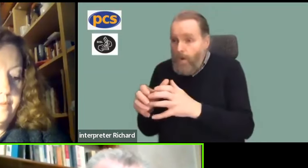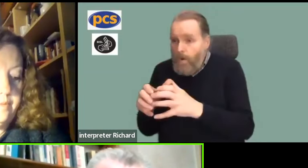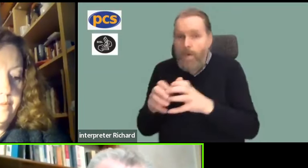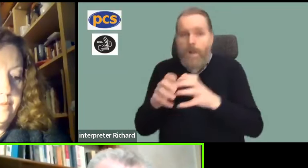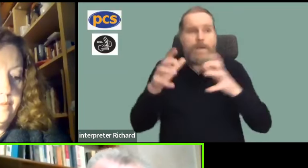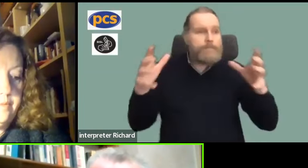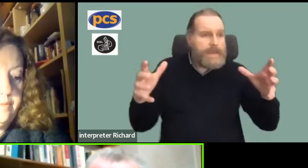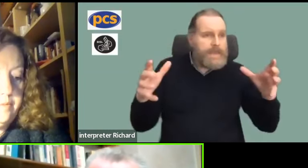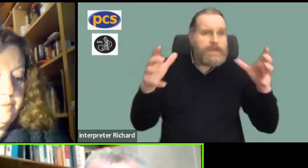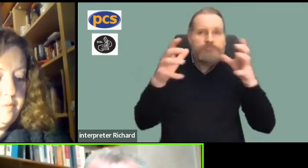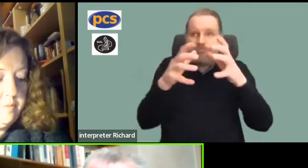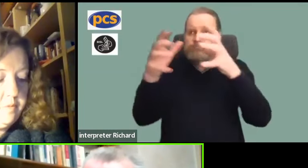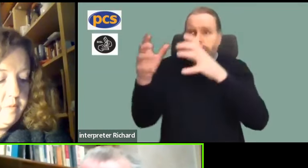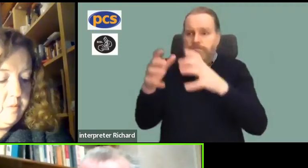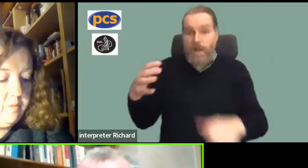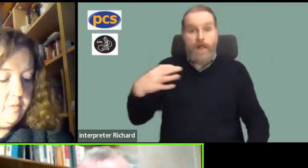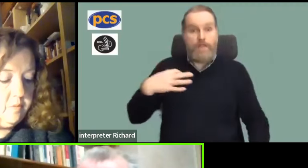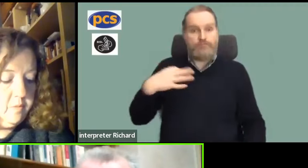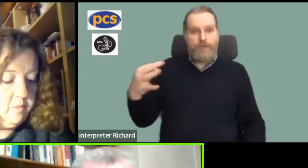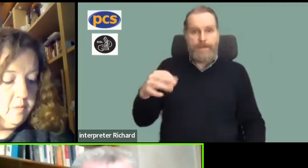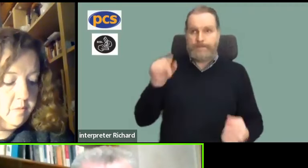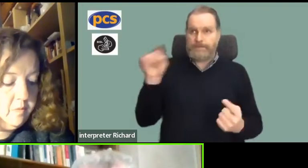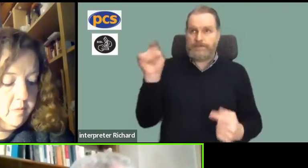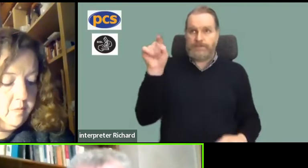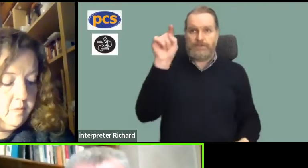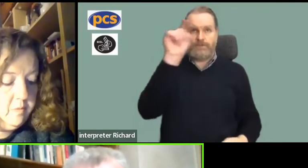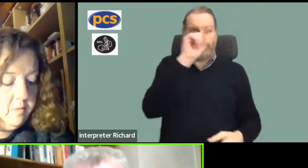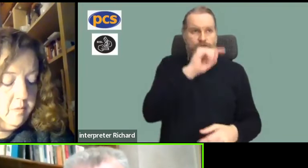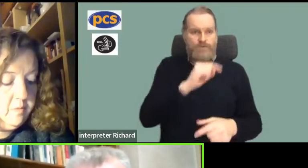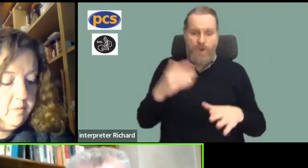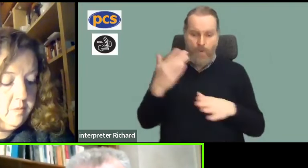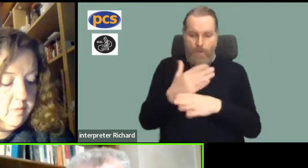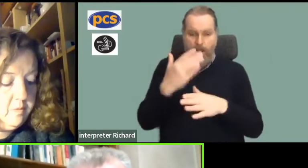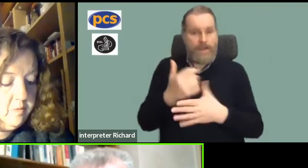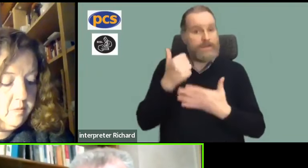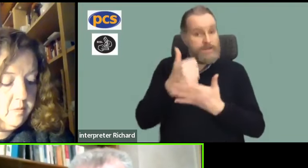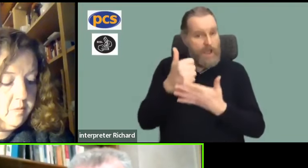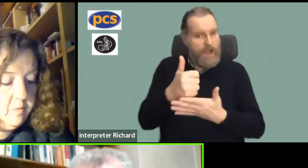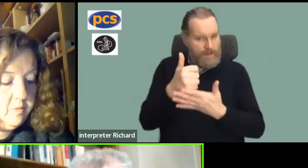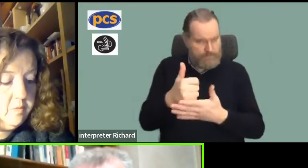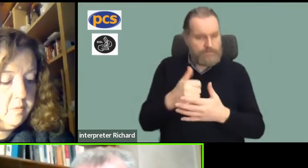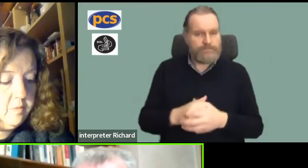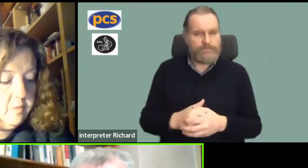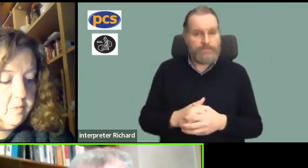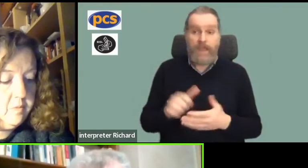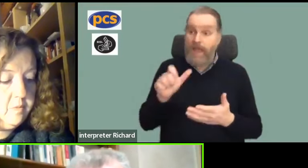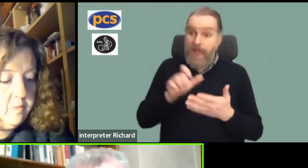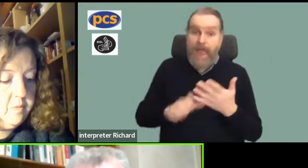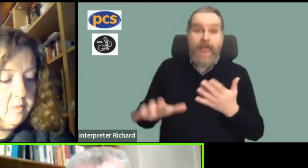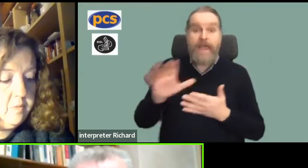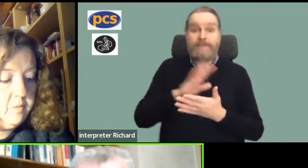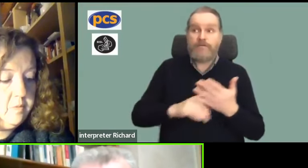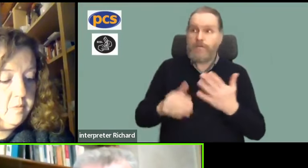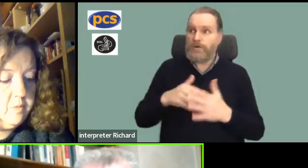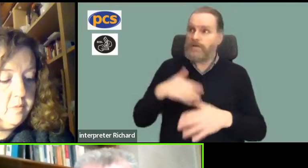them seem small, some of them are a bit larger small, some of them a bit larger small, some of them a bit larger. We've been working flat out and and also everybody in the and also everybody in the Union